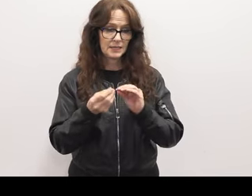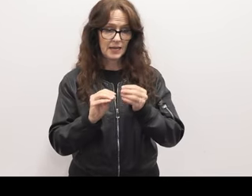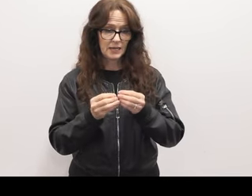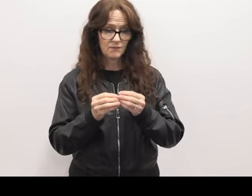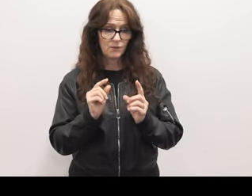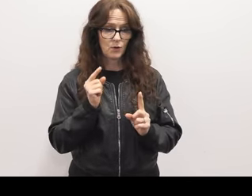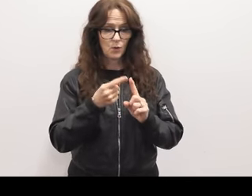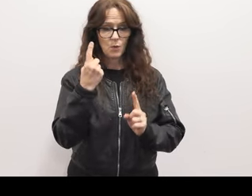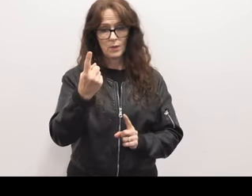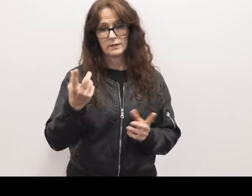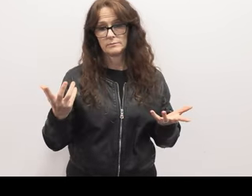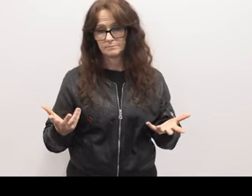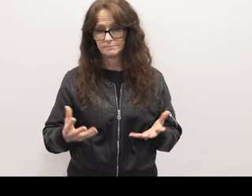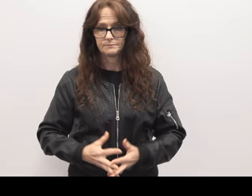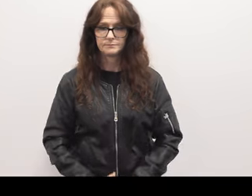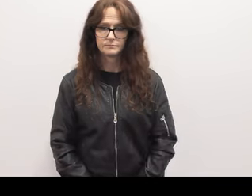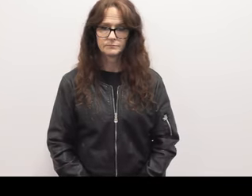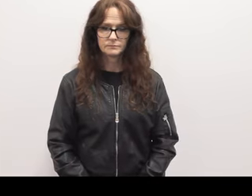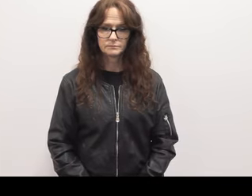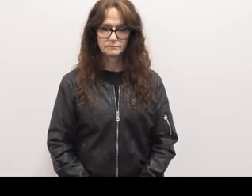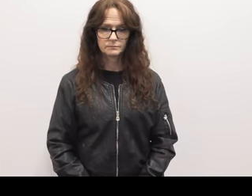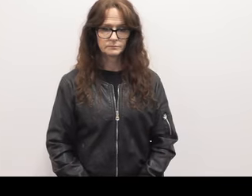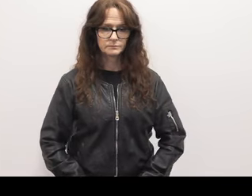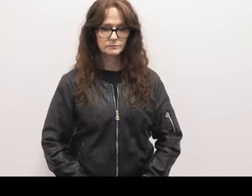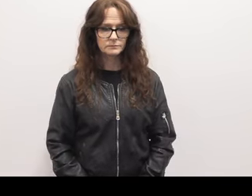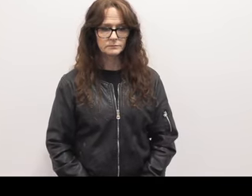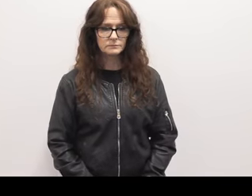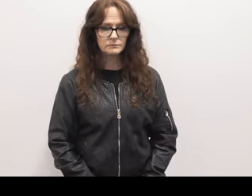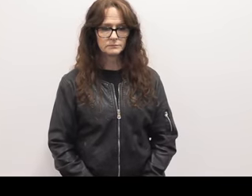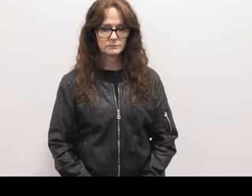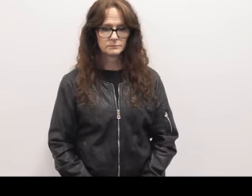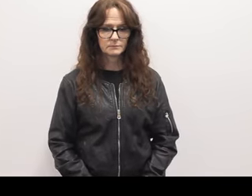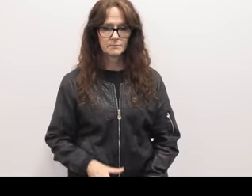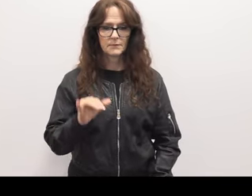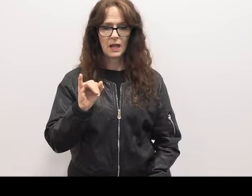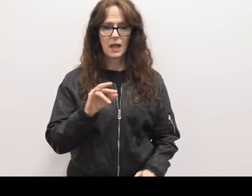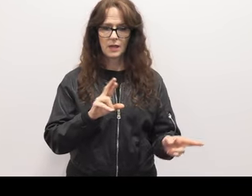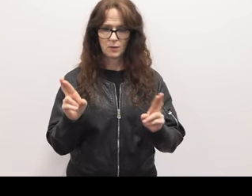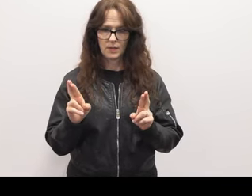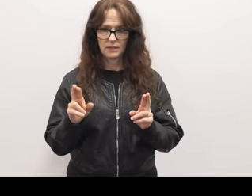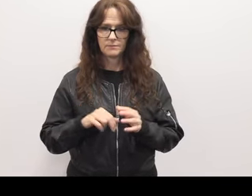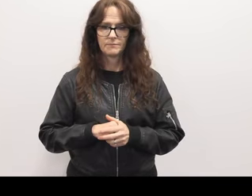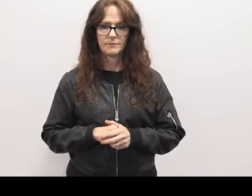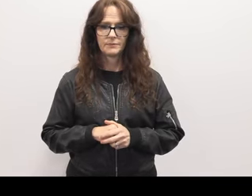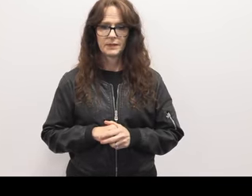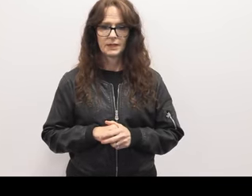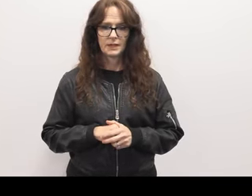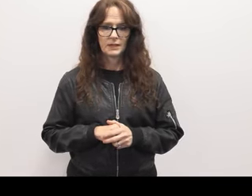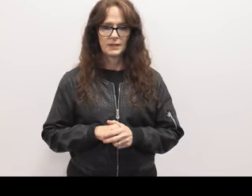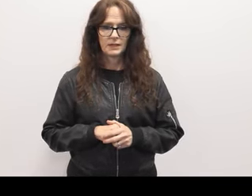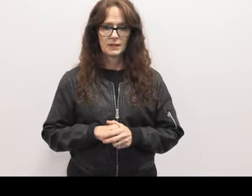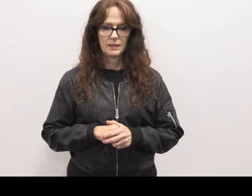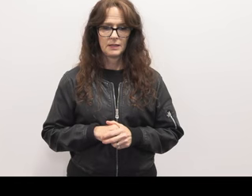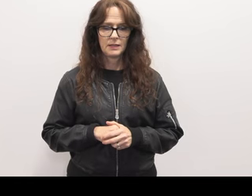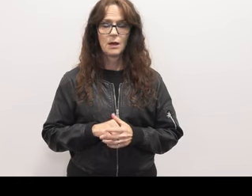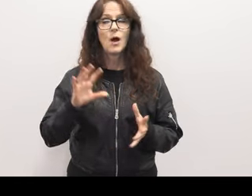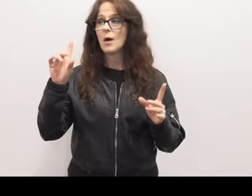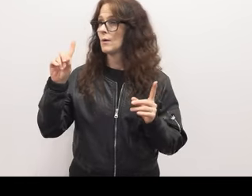[Doug Otto] Goal one would be? [Jill Baker] Would be i-Ready. Yes, would be, go ahead. [Brian Moskovitz] The other thing I would add,